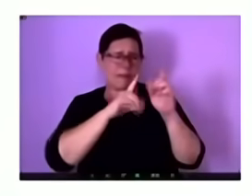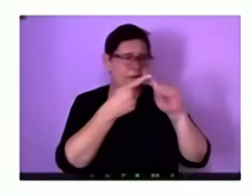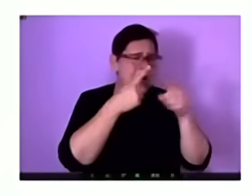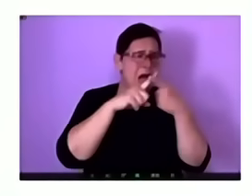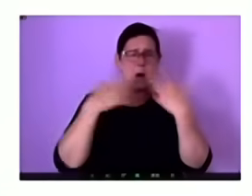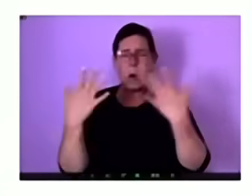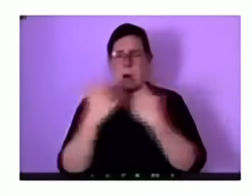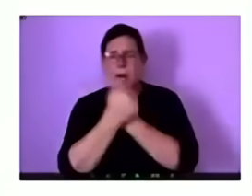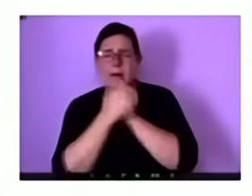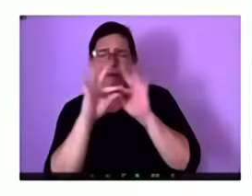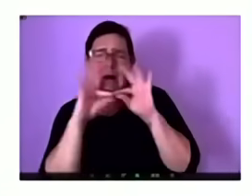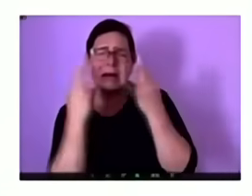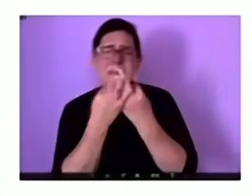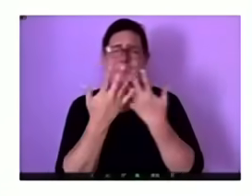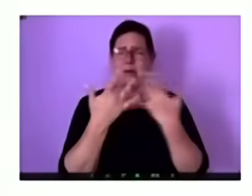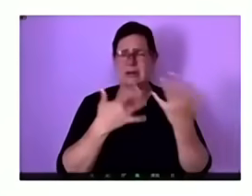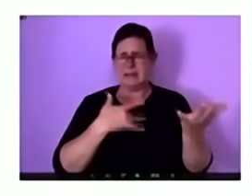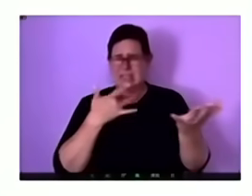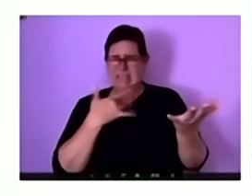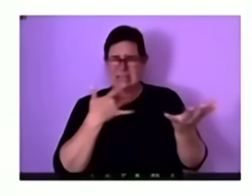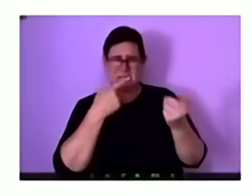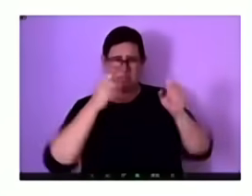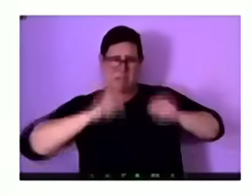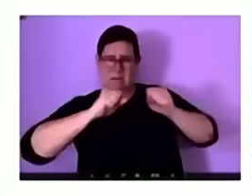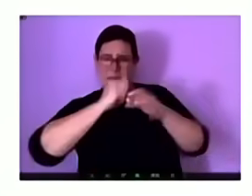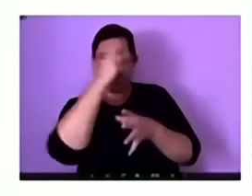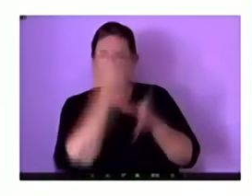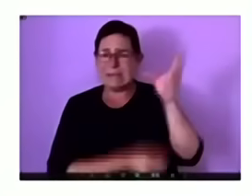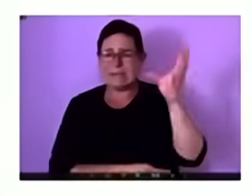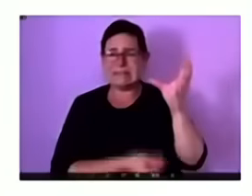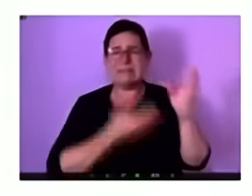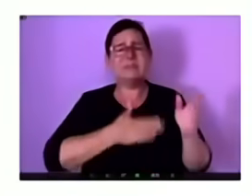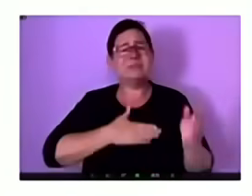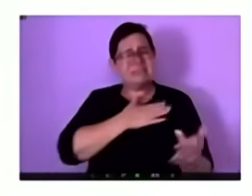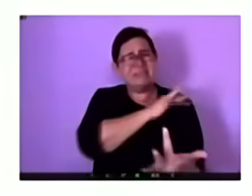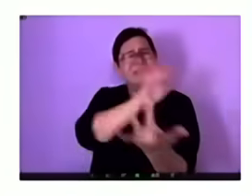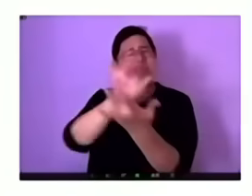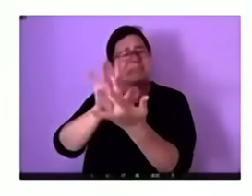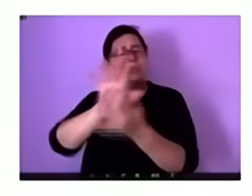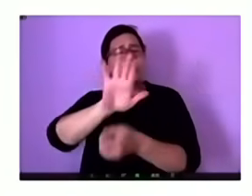EMERGENCY, BUT I'D LIKE TO SHARE SOME FURTHER INFORMATION ABOUT WHAT'S ACTUALLY HAPPENING ON THE